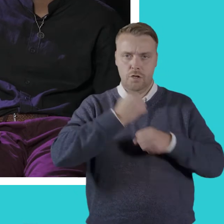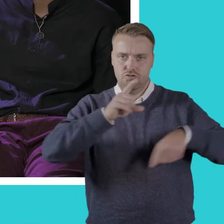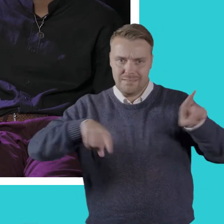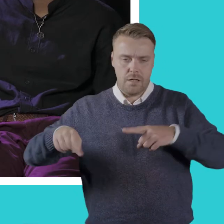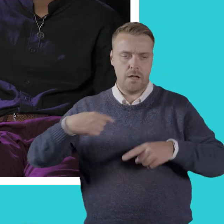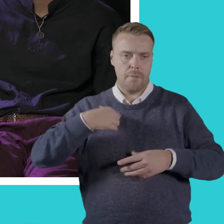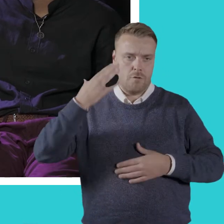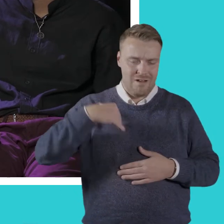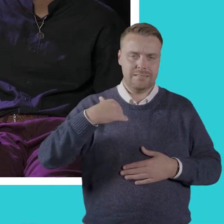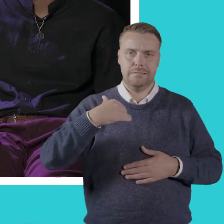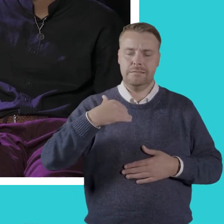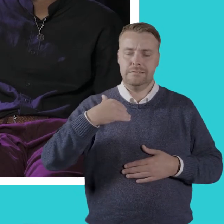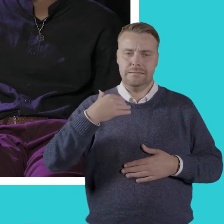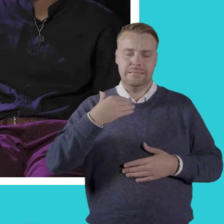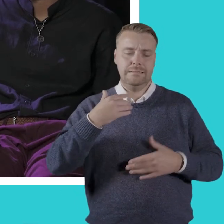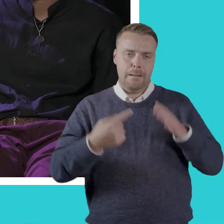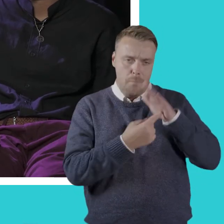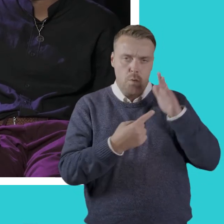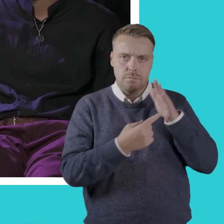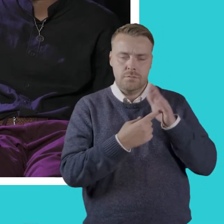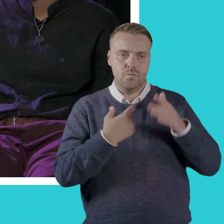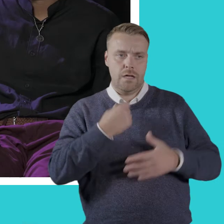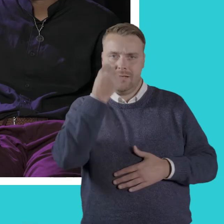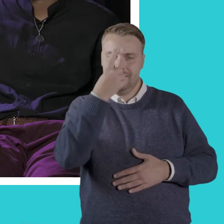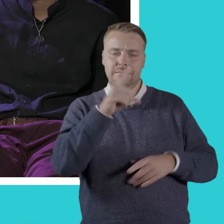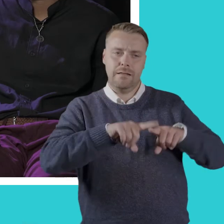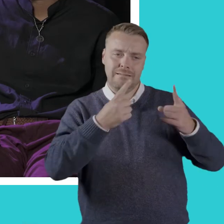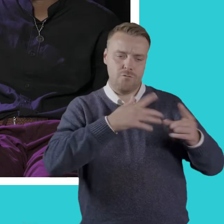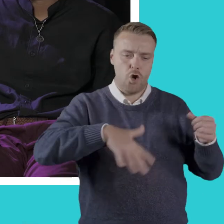important that we understand the kind of plurality of these different communities and the fact that